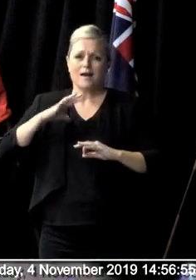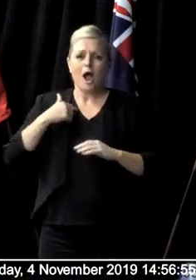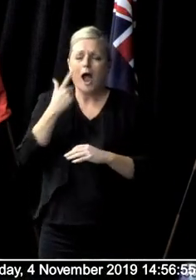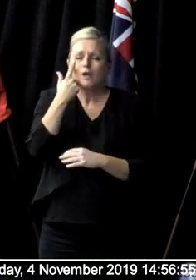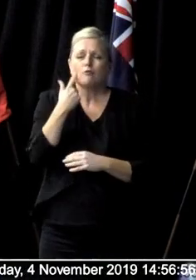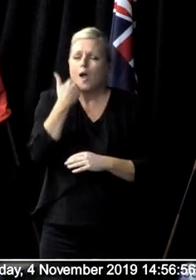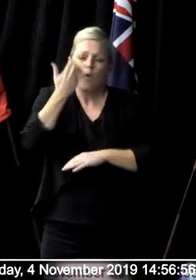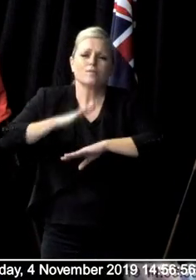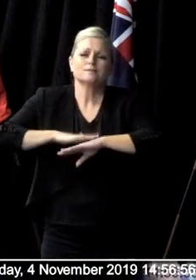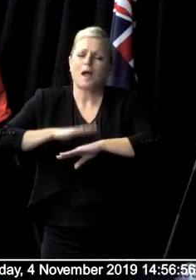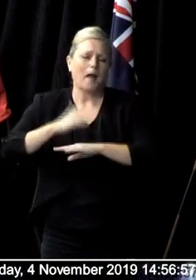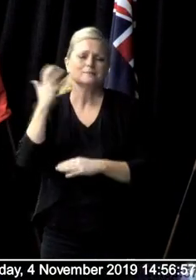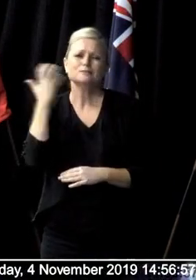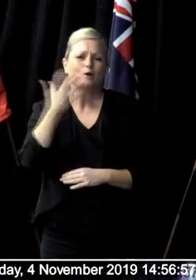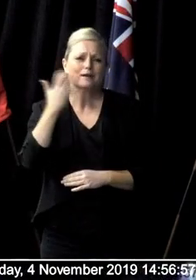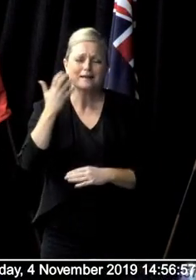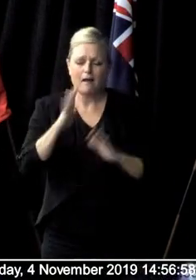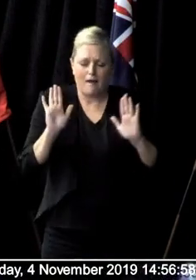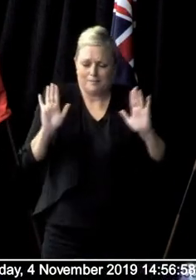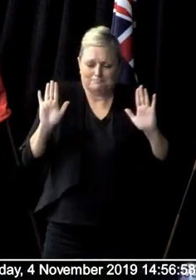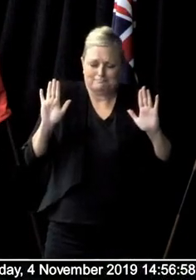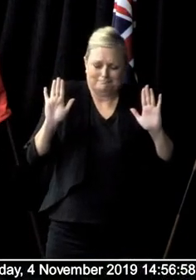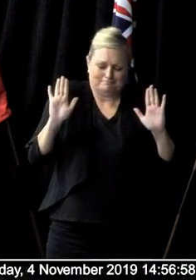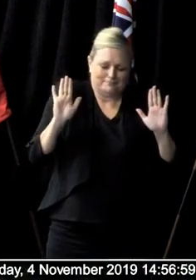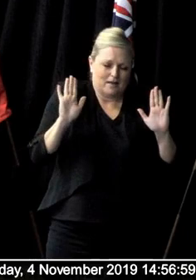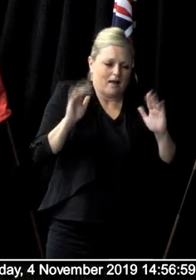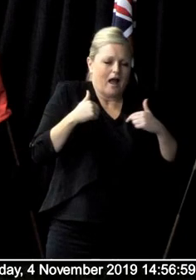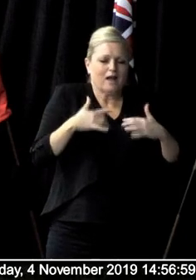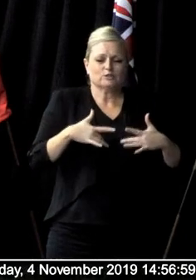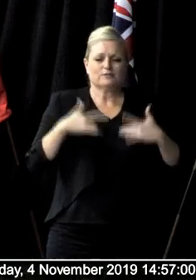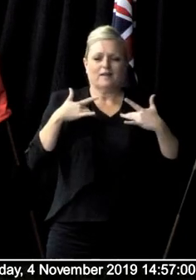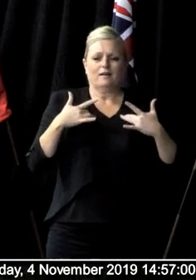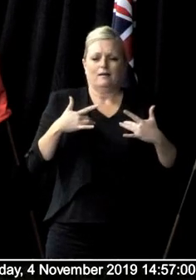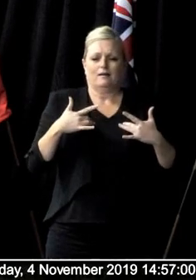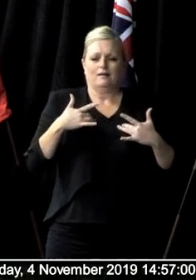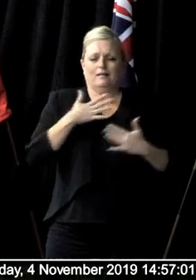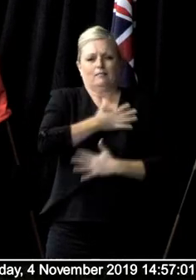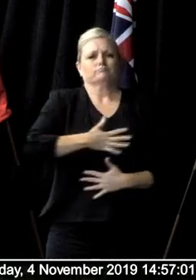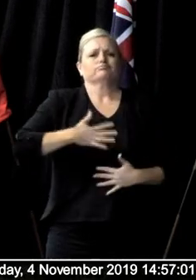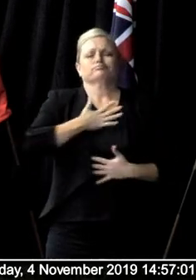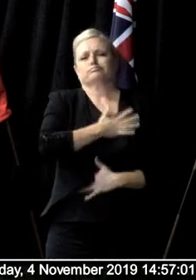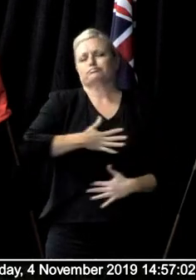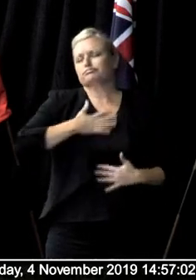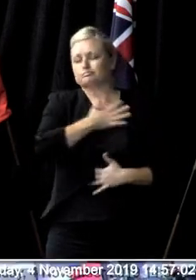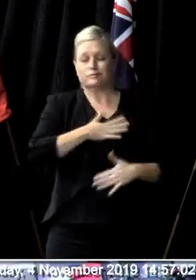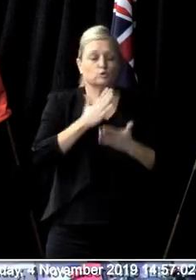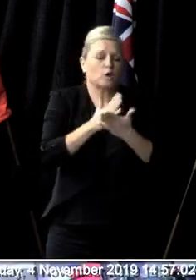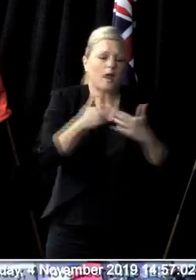Sorry, I do – I just feel the – yes, but I’m fine. I’m actually fine.